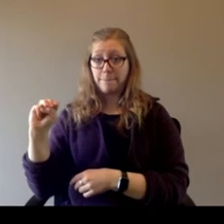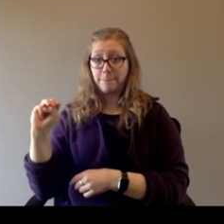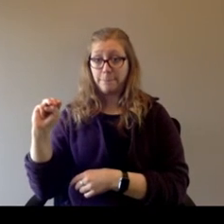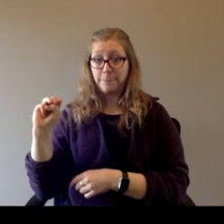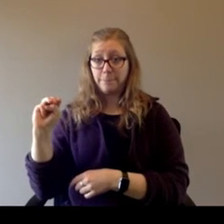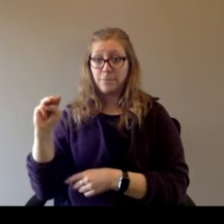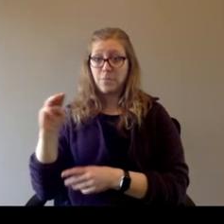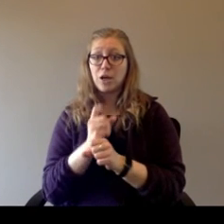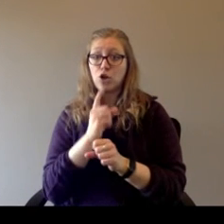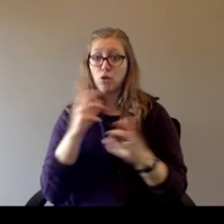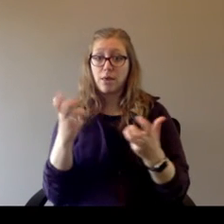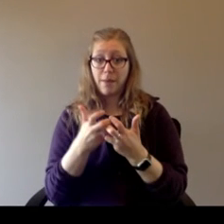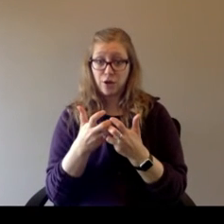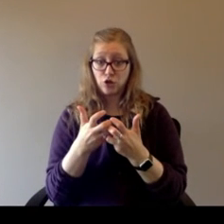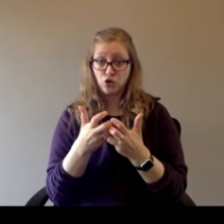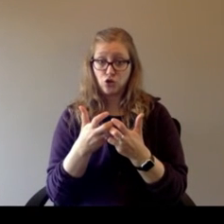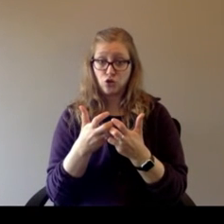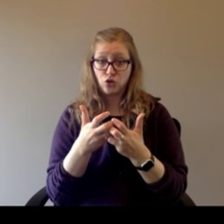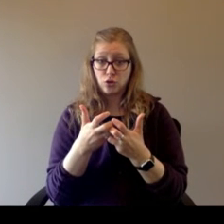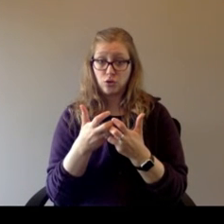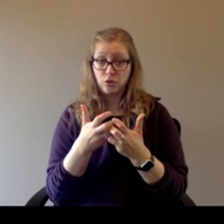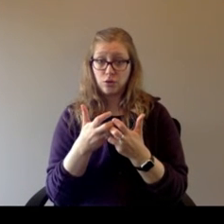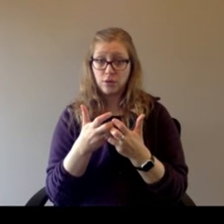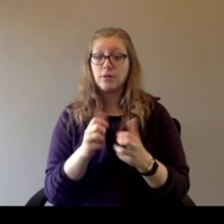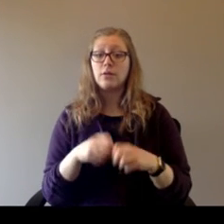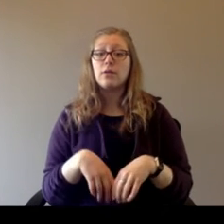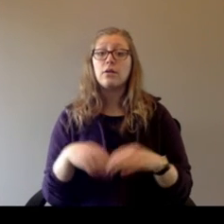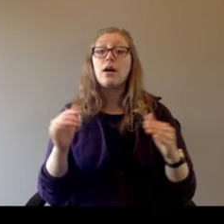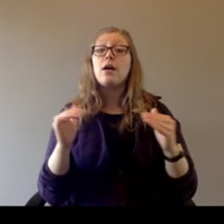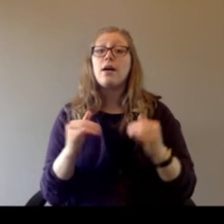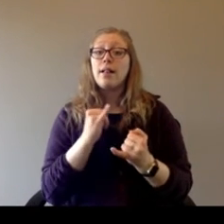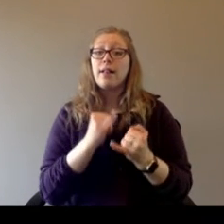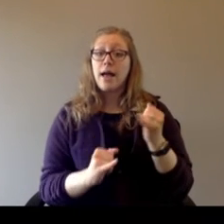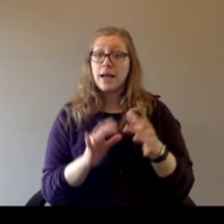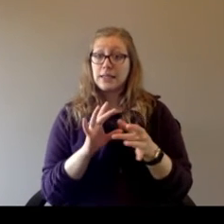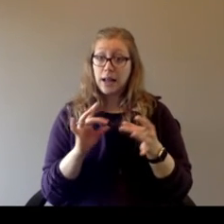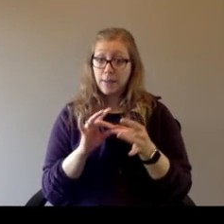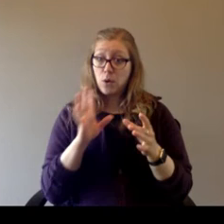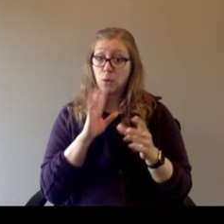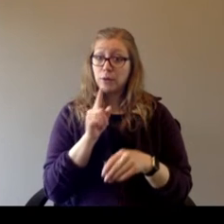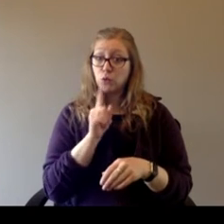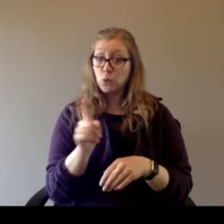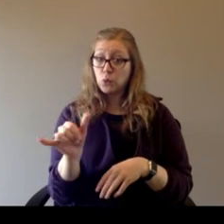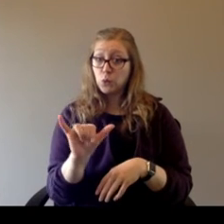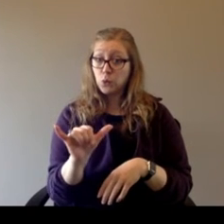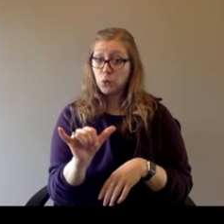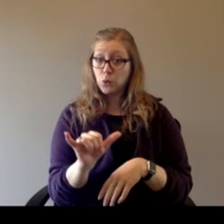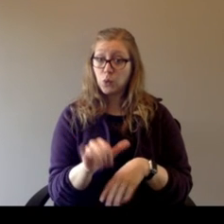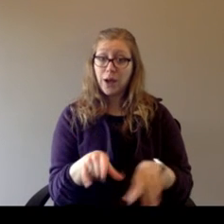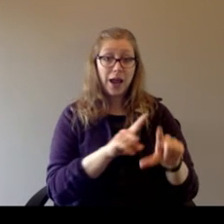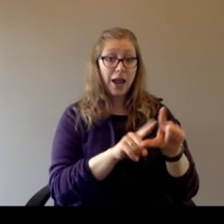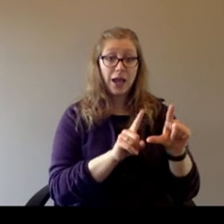Then that last statement is going to be true. Just angle Q is congruent to angle N. Why?